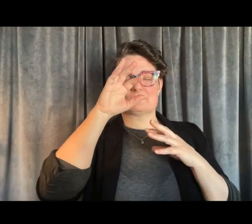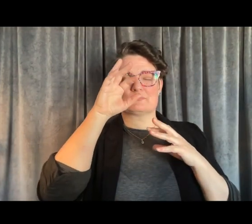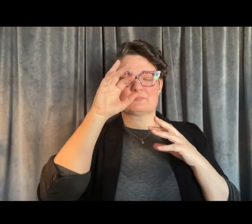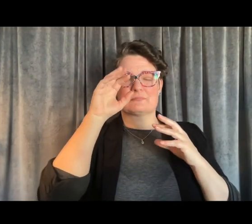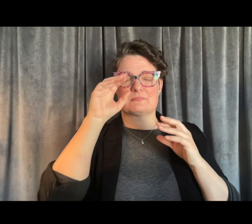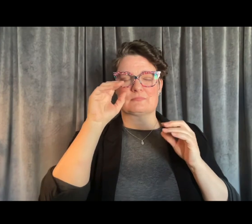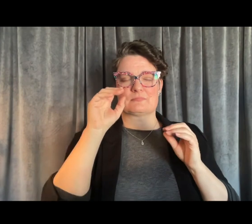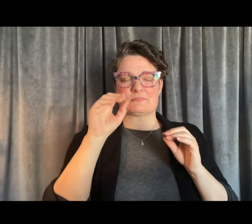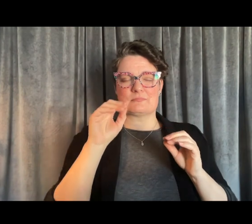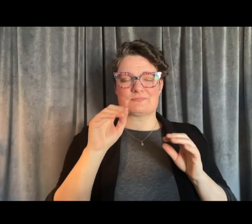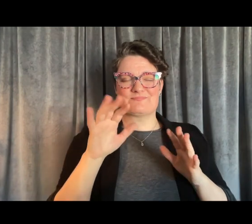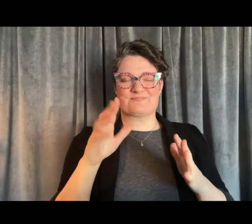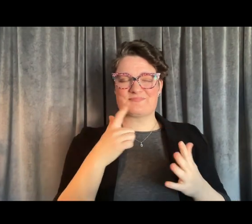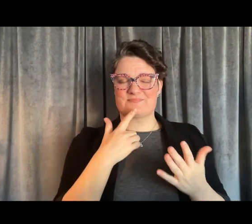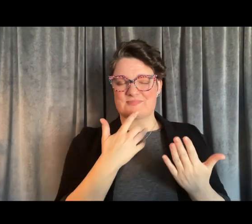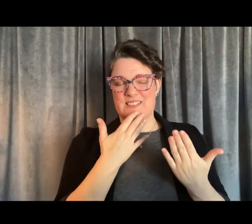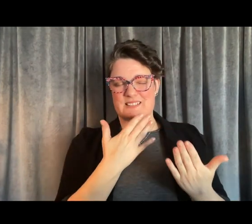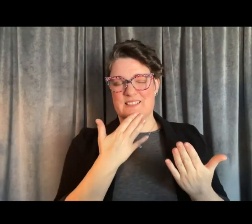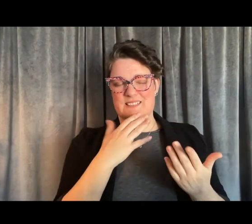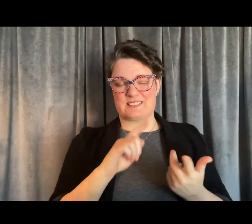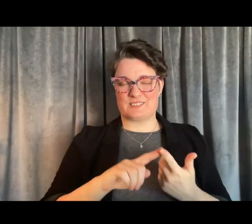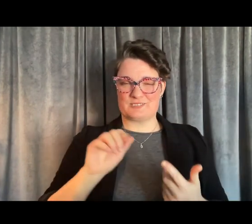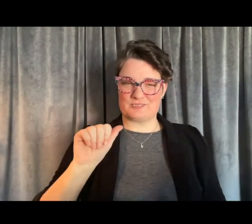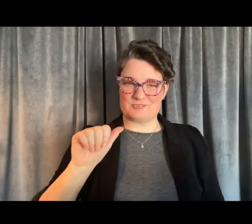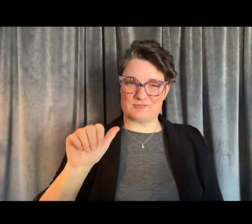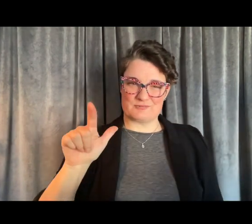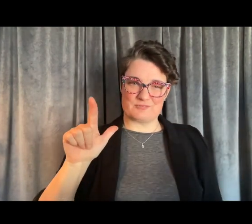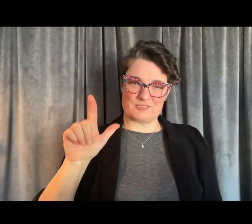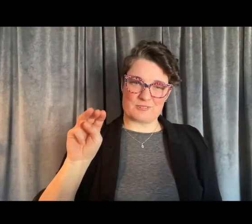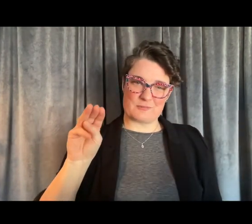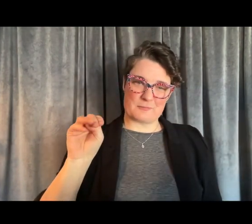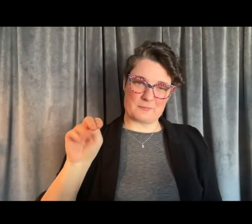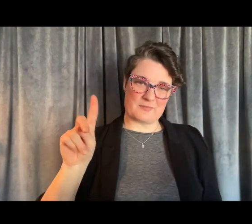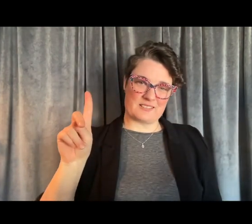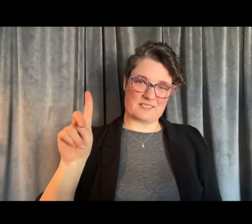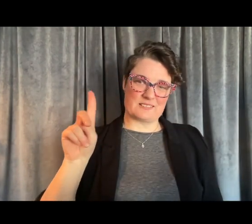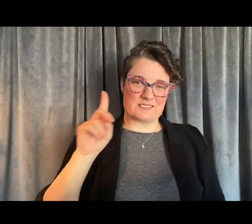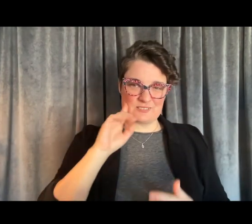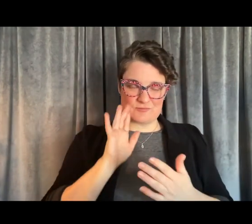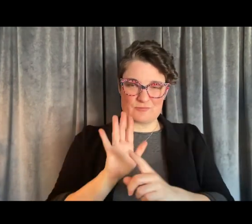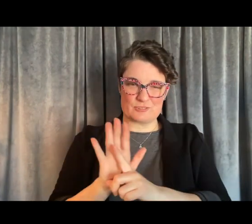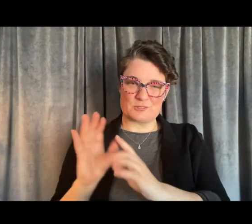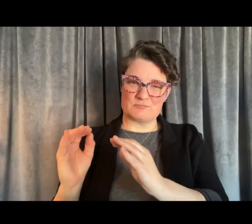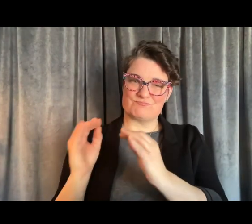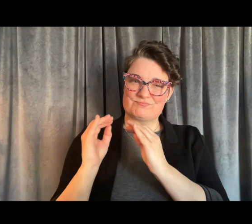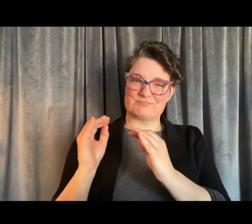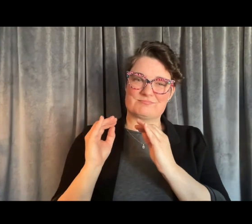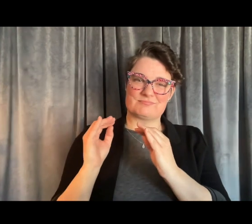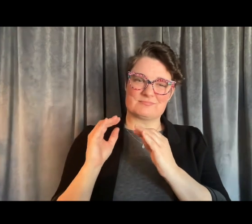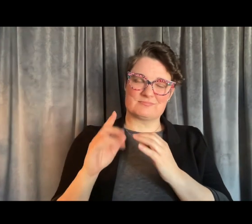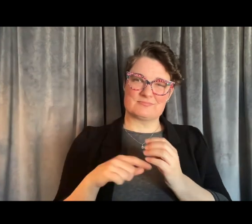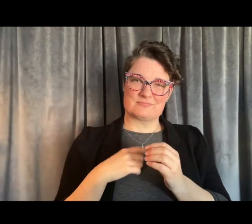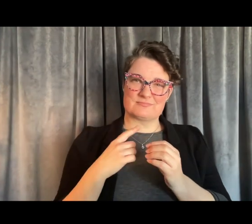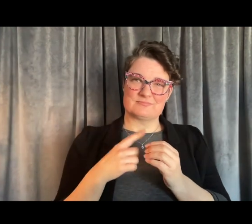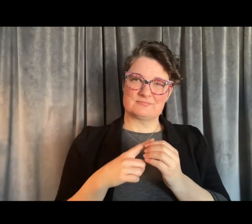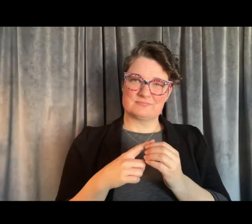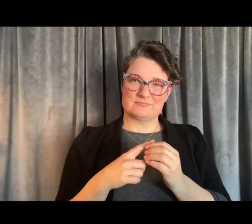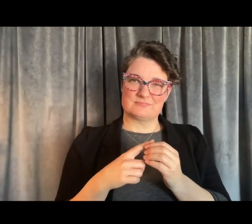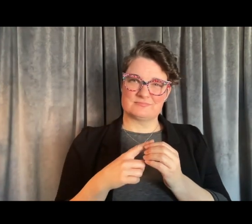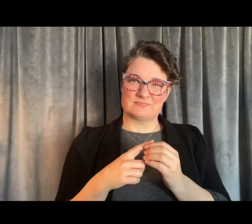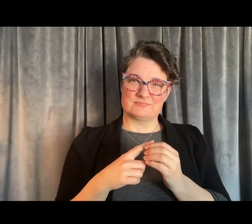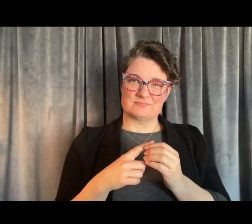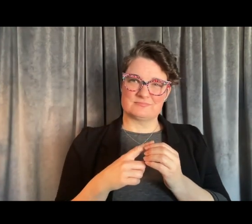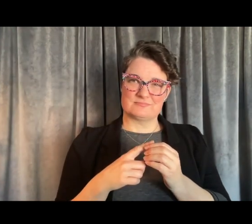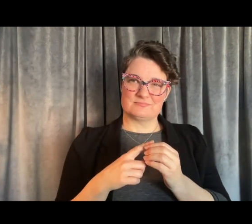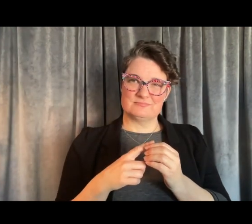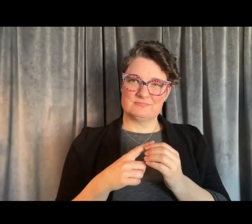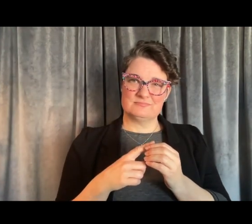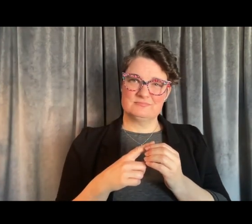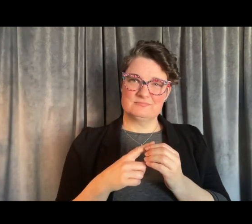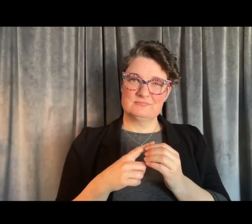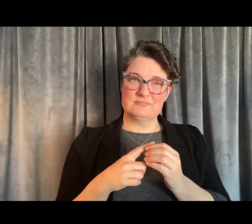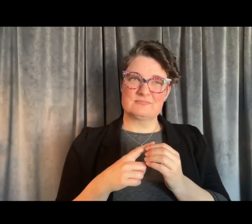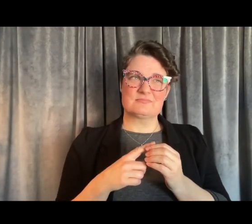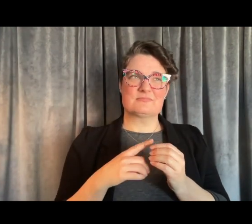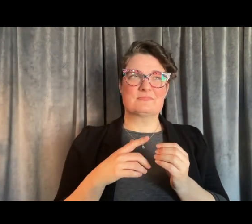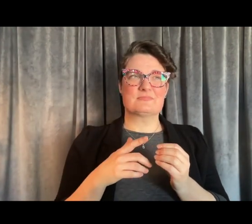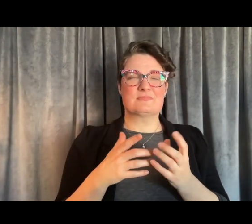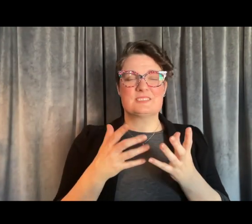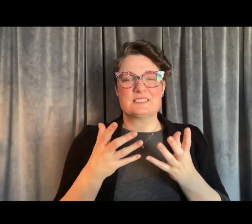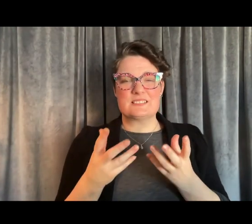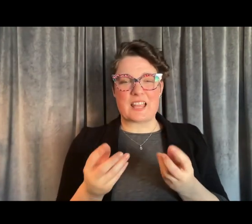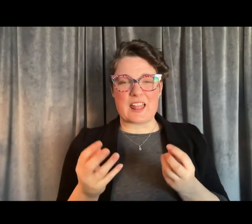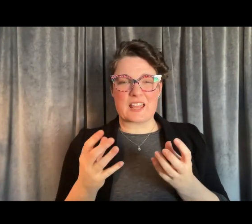Thanking almond for the lessons of delicate hope and emergence and patience.